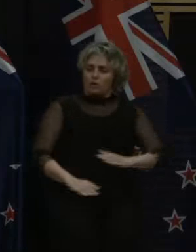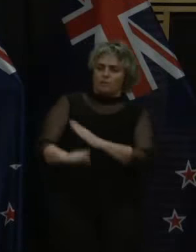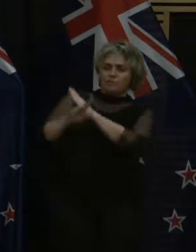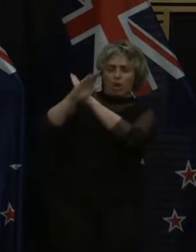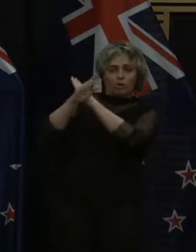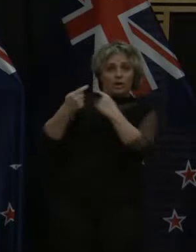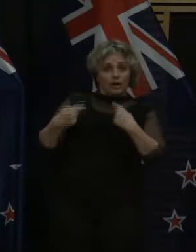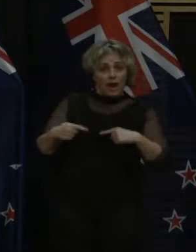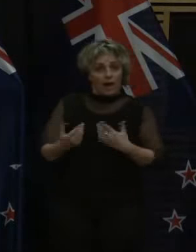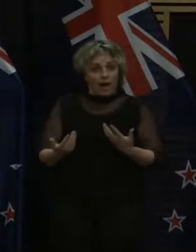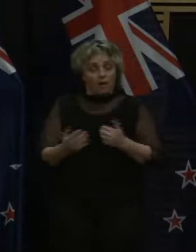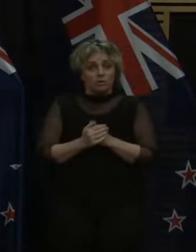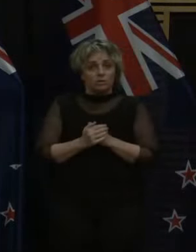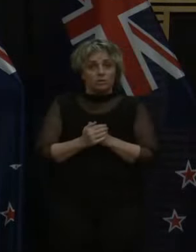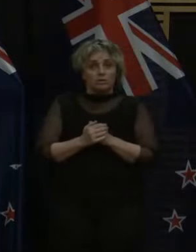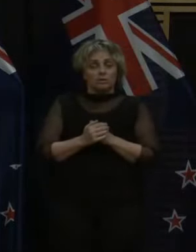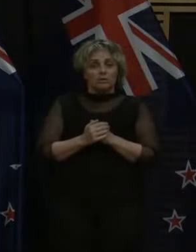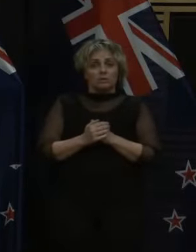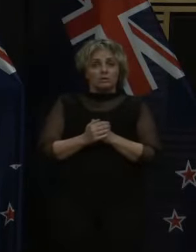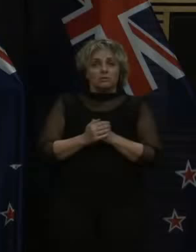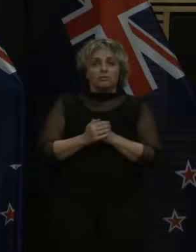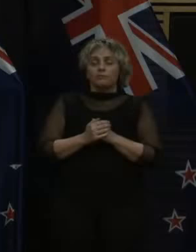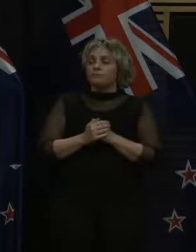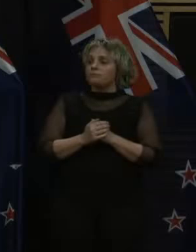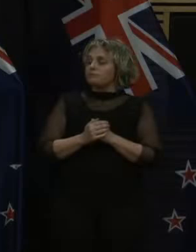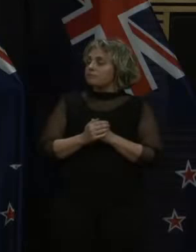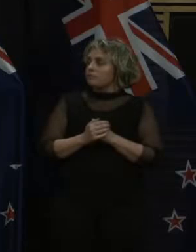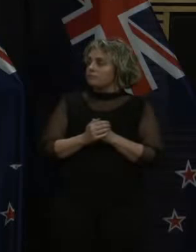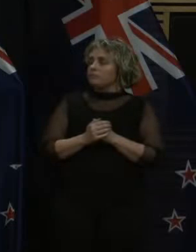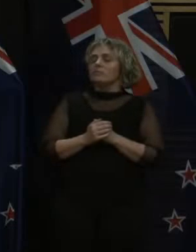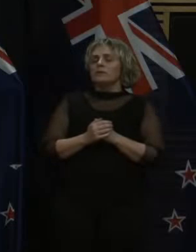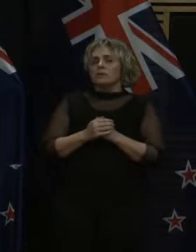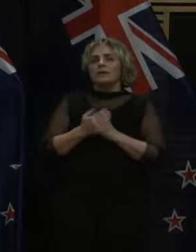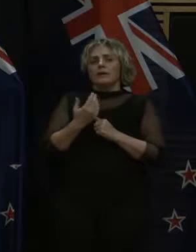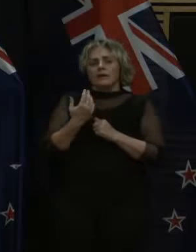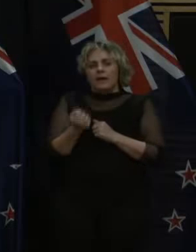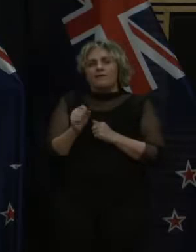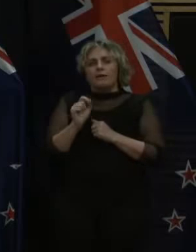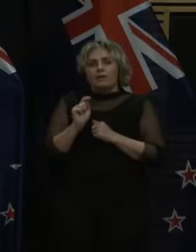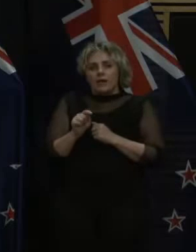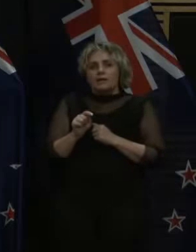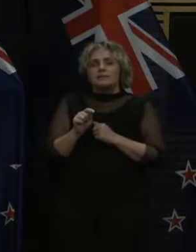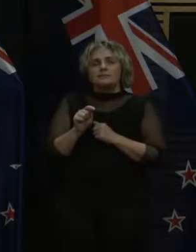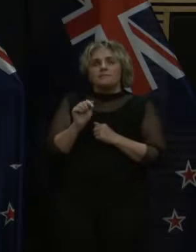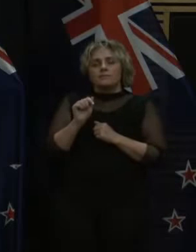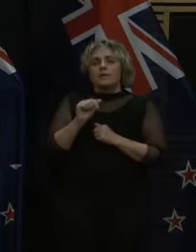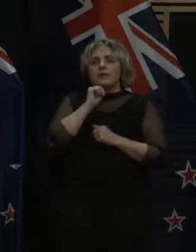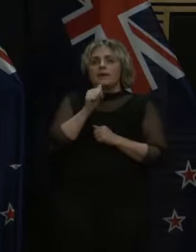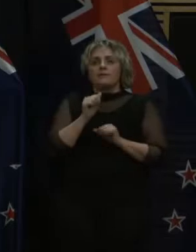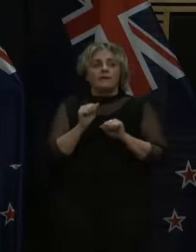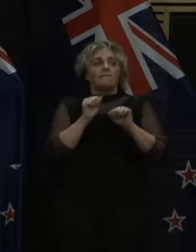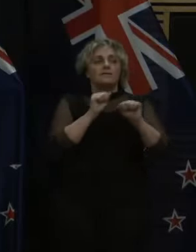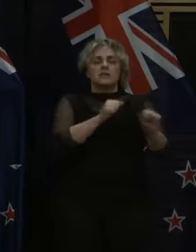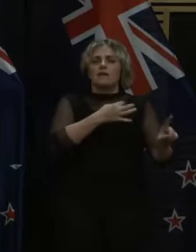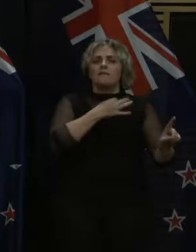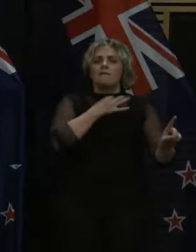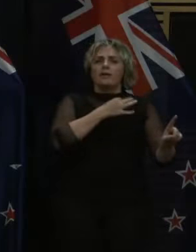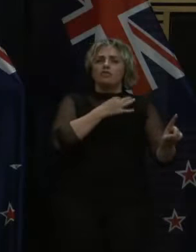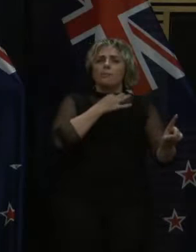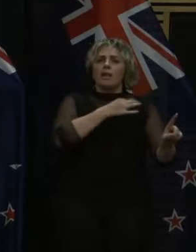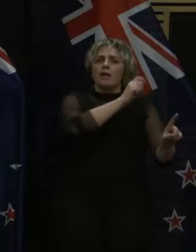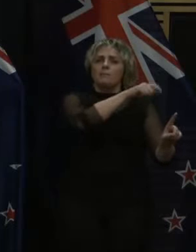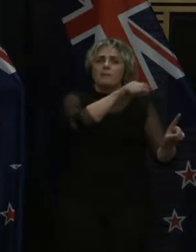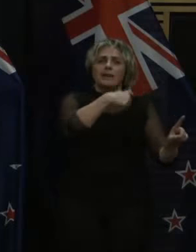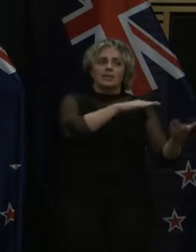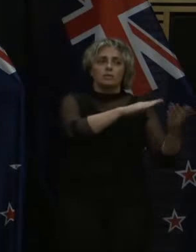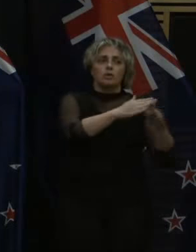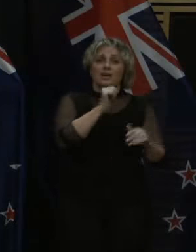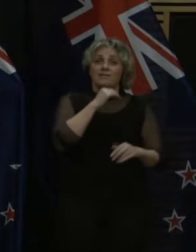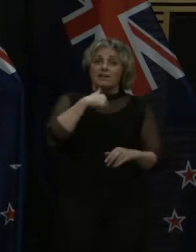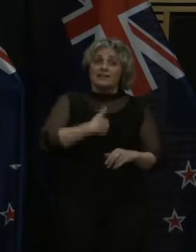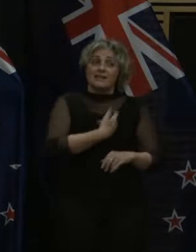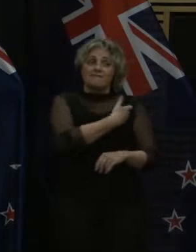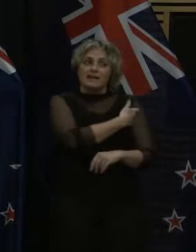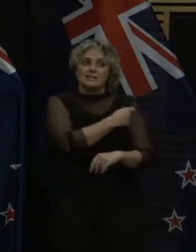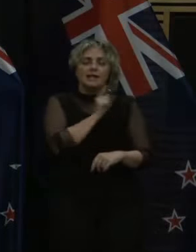have a vaccine certificate for